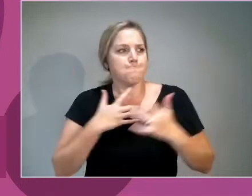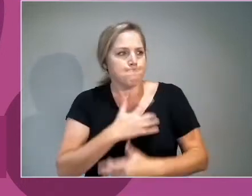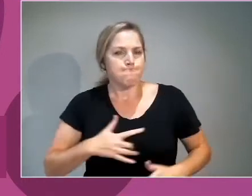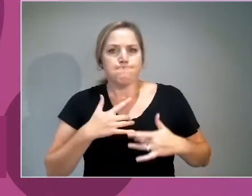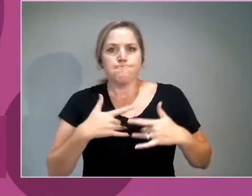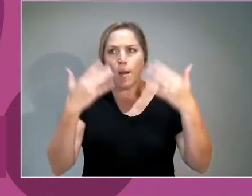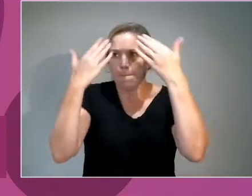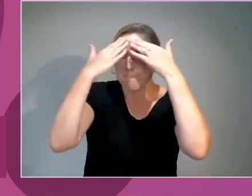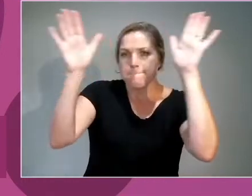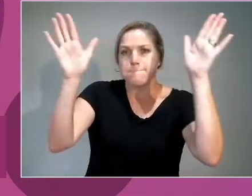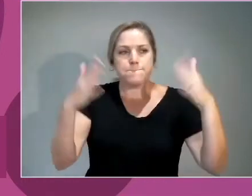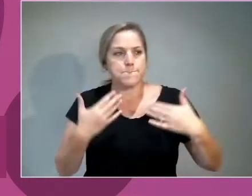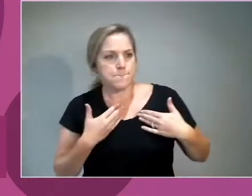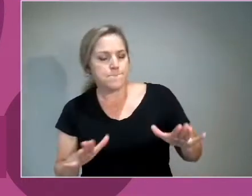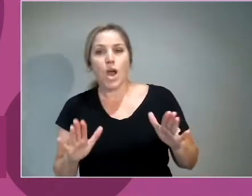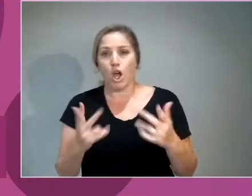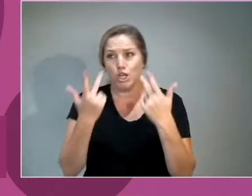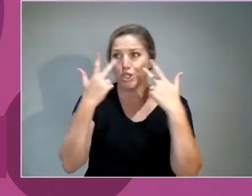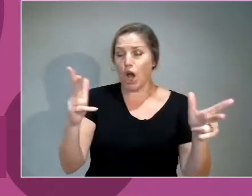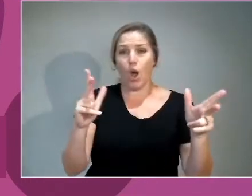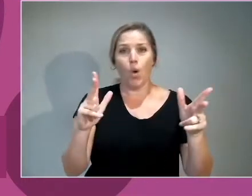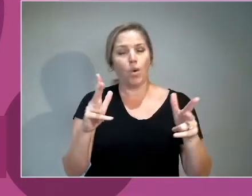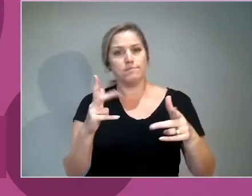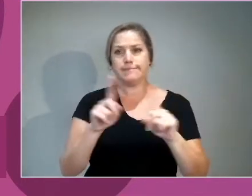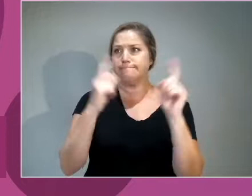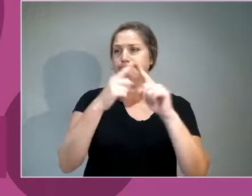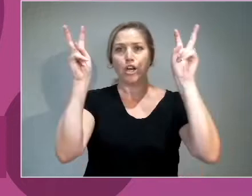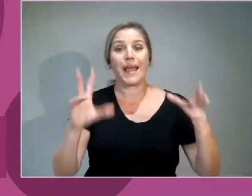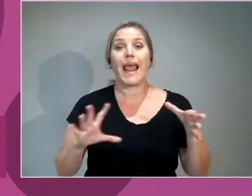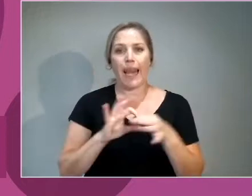Because the reality of mental health is that it's not like a broken arm like physical health. You